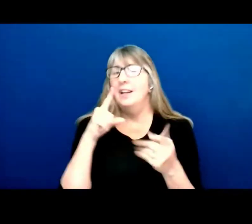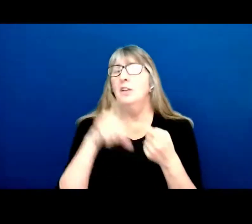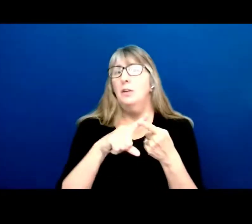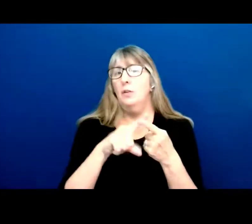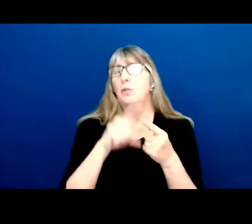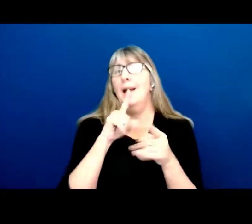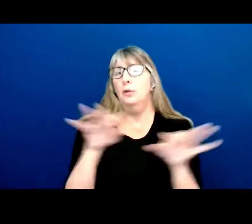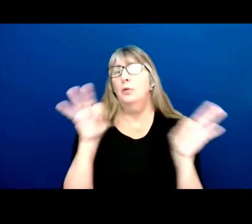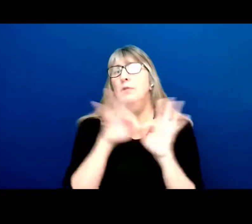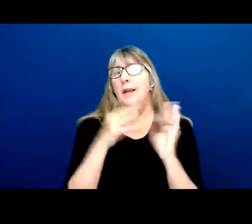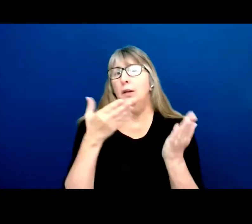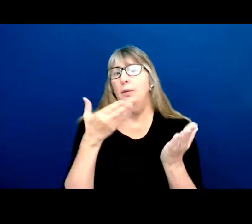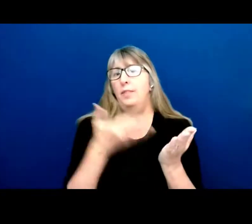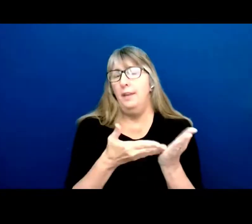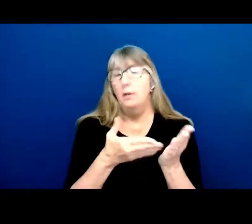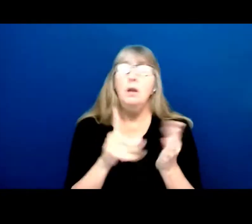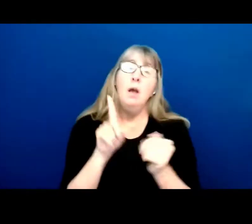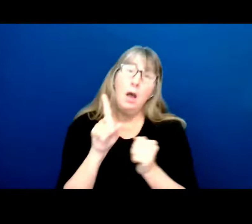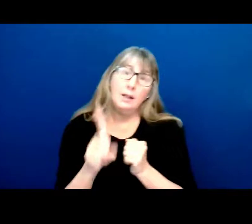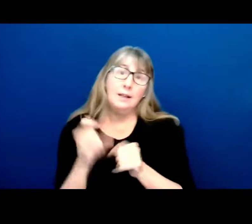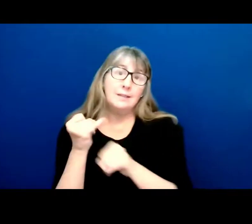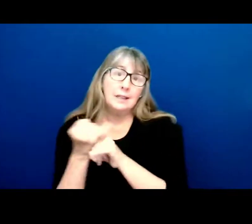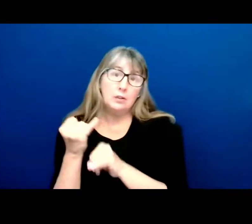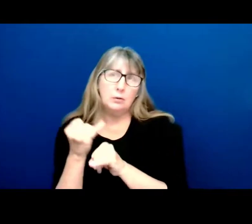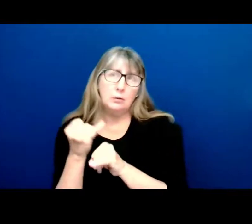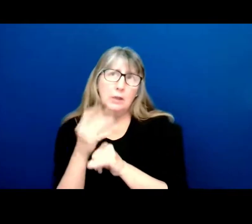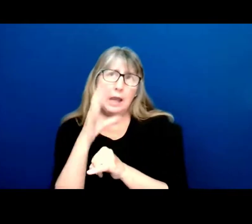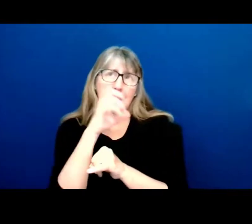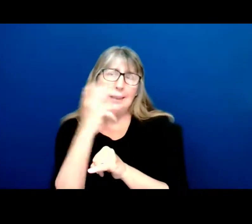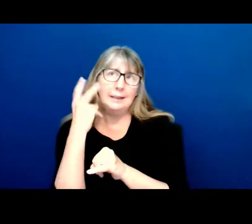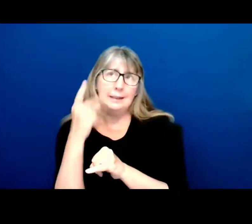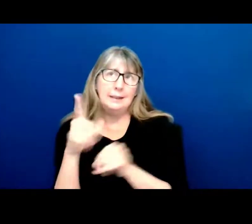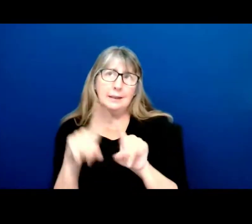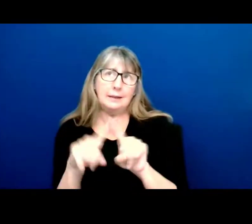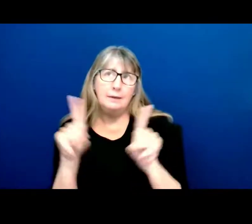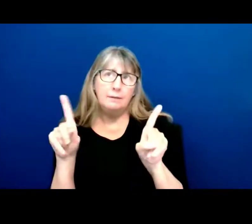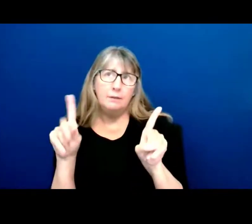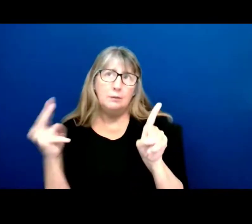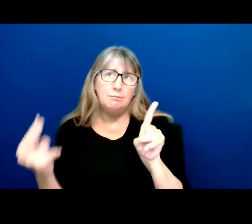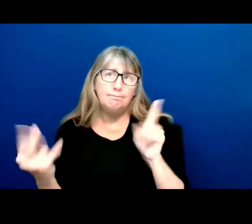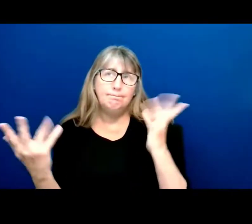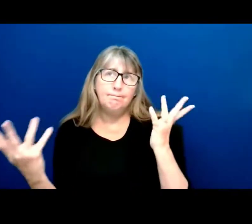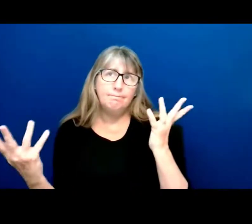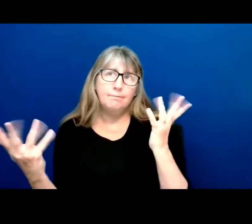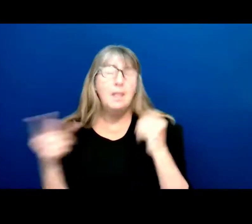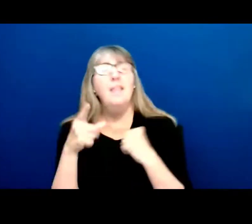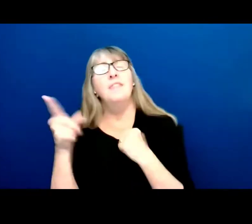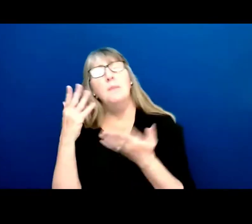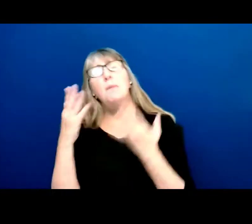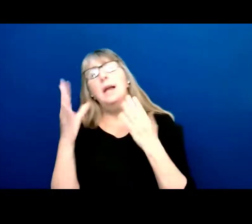Kathy Hancock: Right. Diane Dean: .. . the Institution, I guess, sees that differently, if they .. . They might consider that an FCOI.